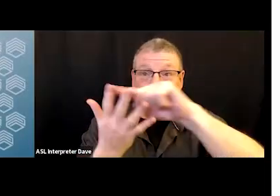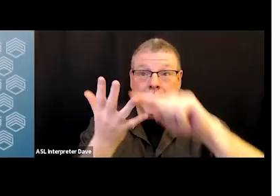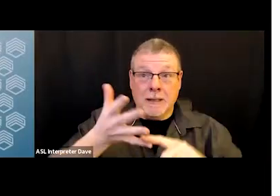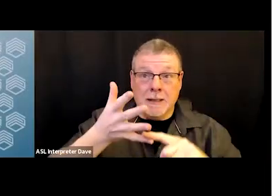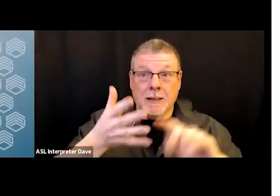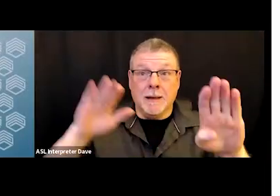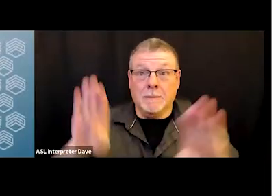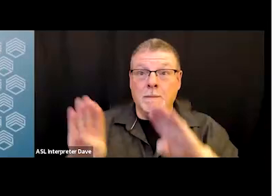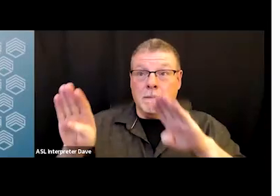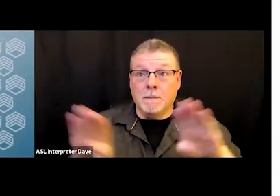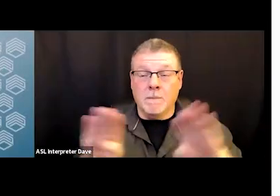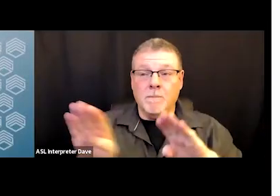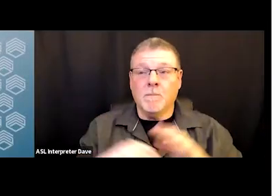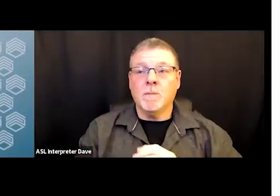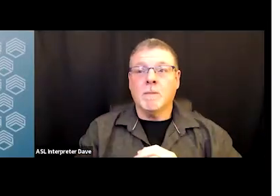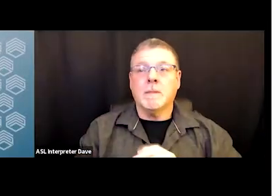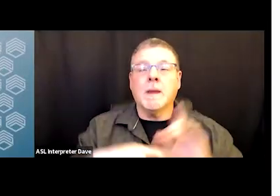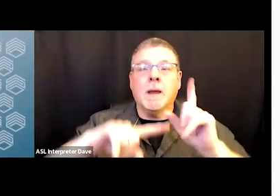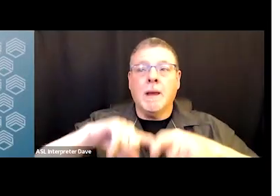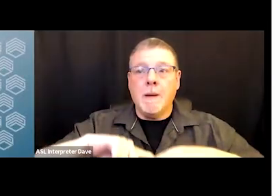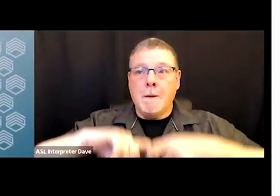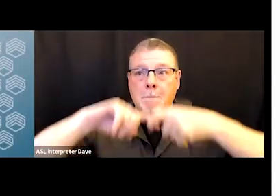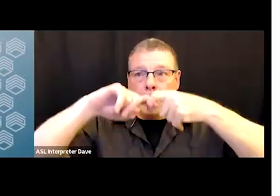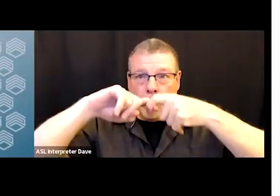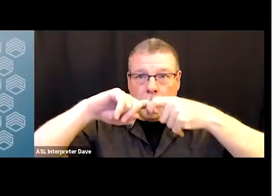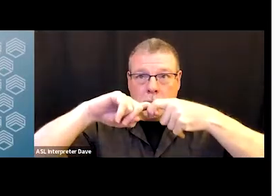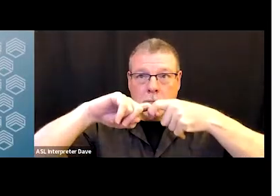is to pause before interpreting